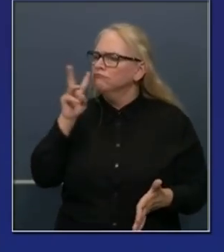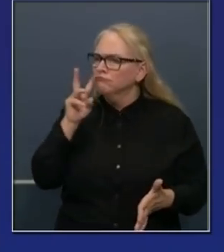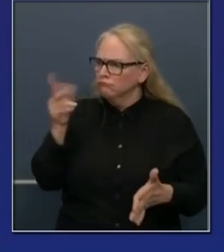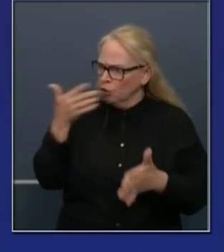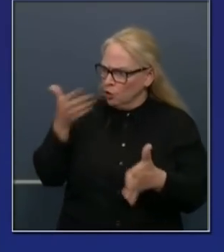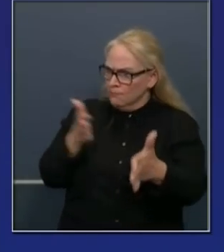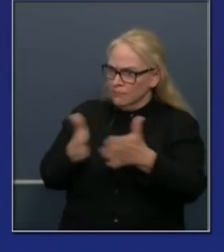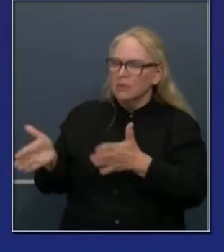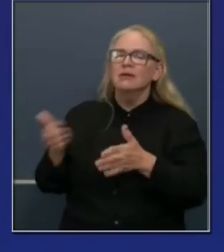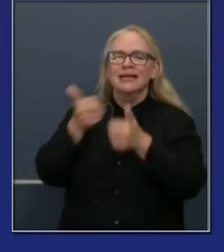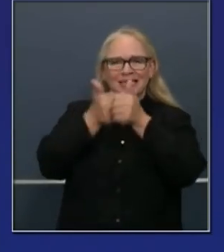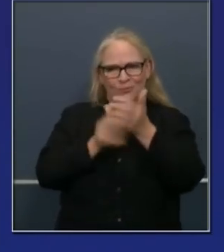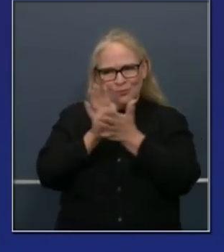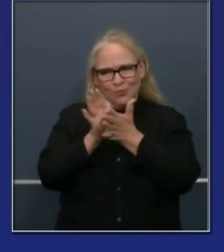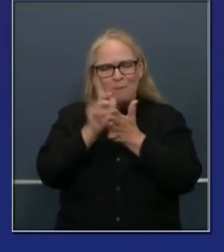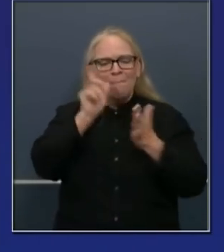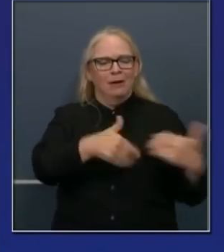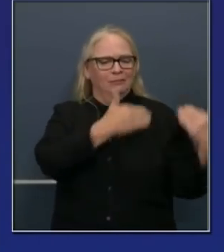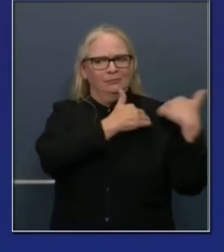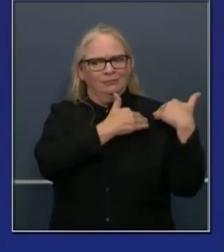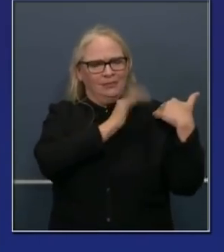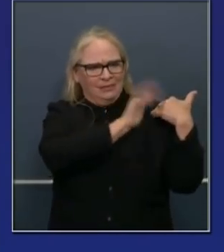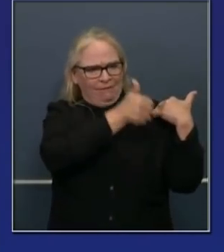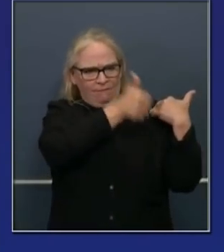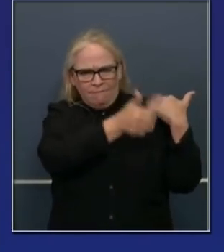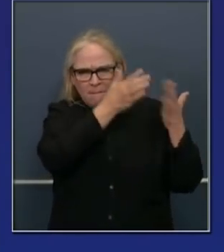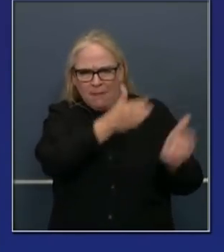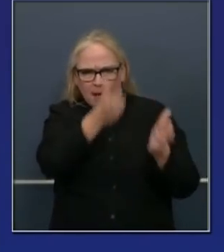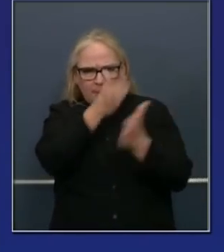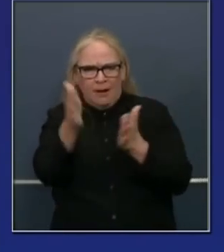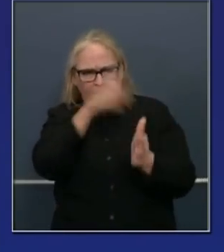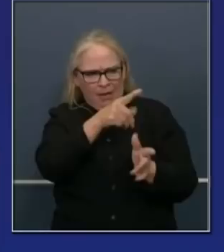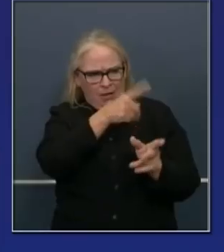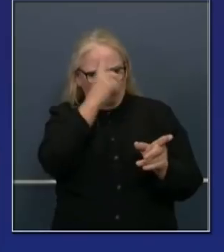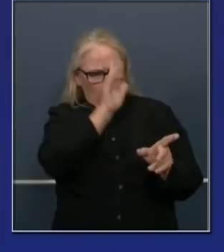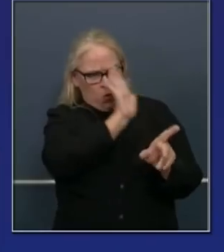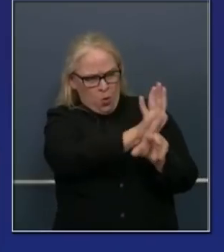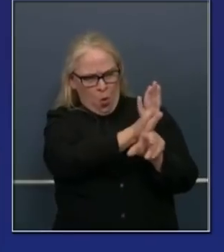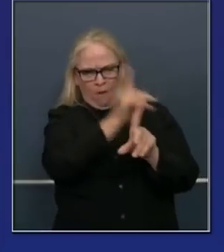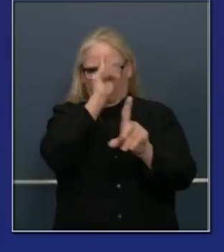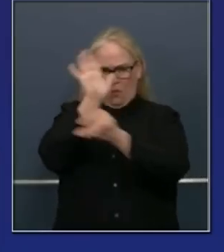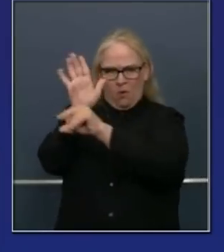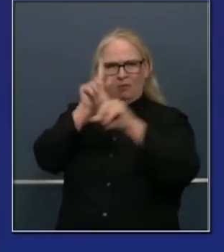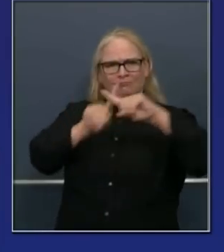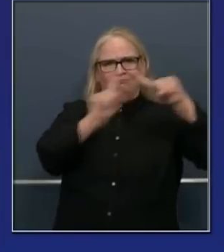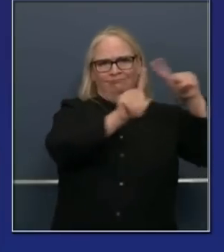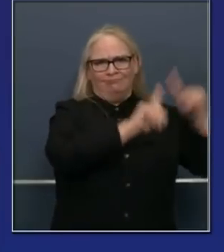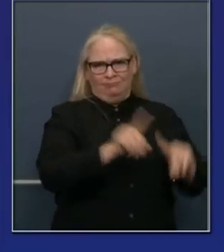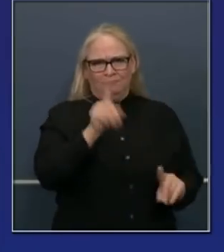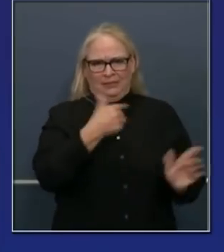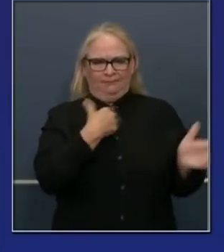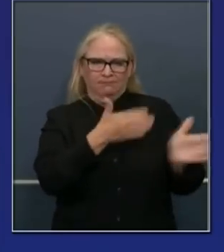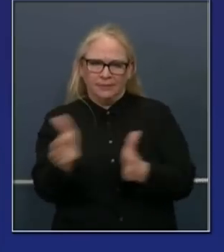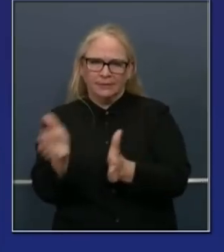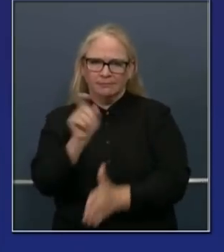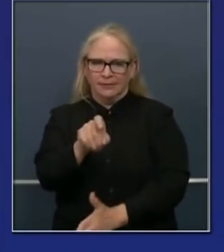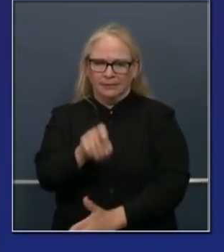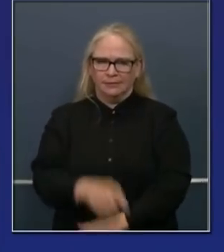TO TALK A LITTLE BIT MORE IN A MOMENT ABOUT THESE CONTINUITY OF PLANS WITH EACH SCHOOL